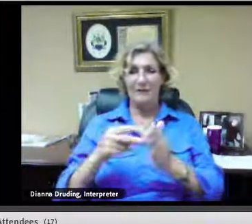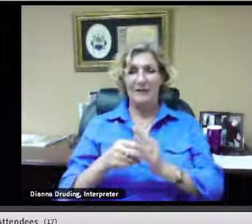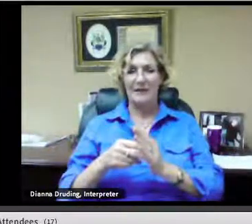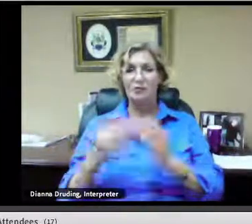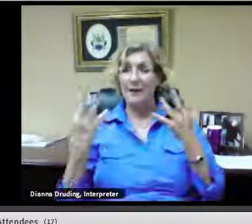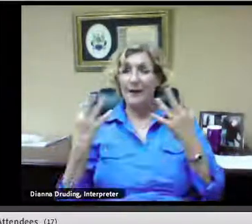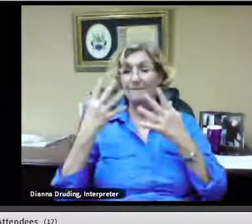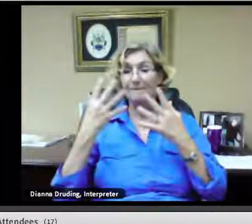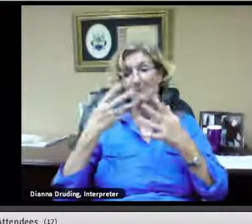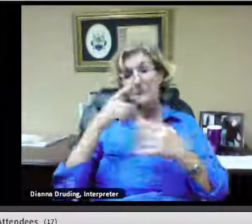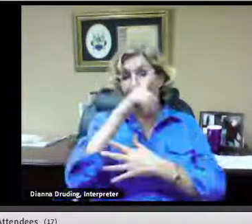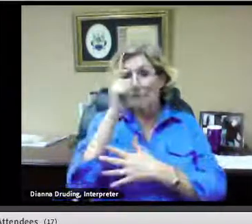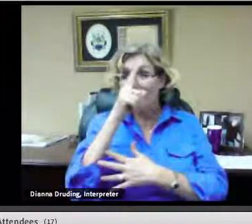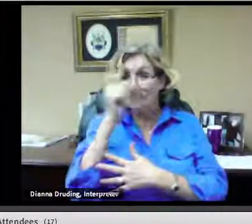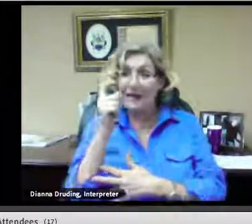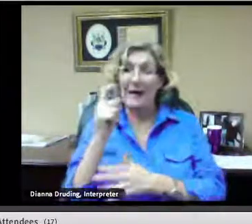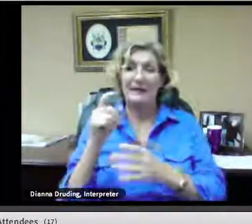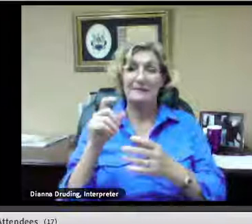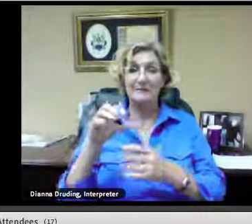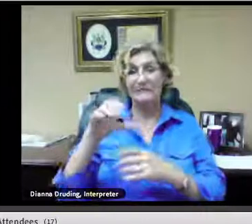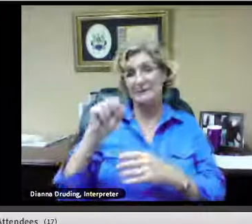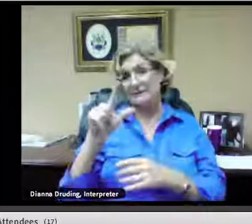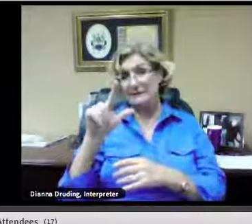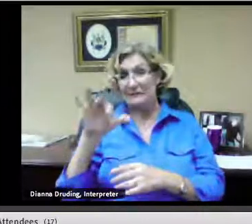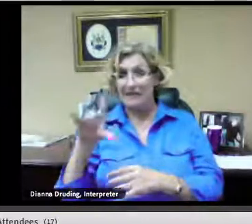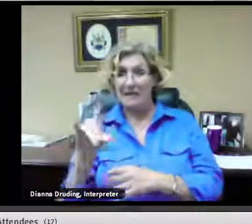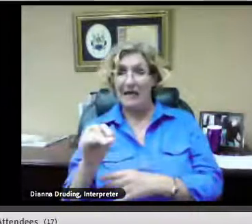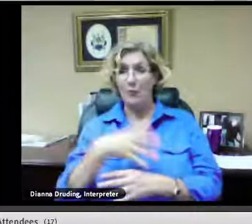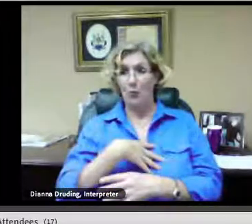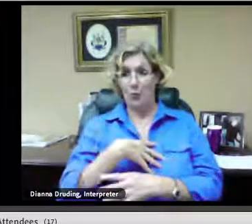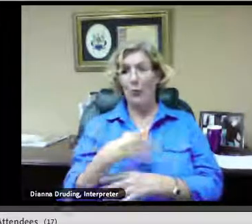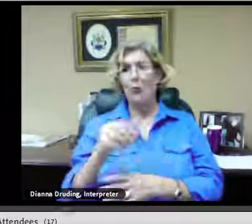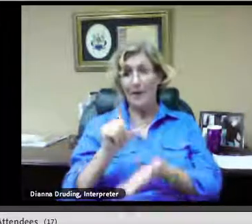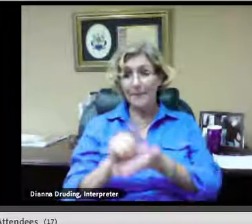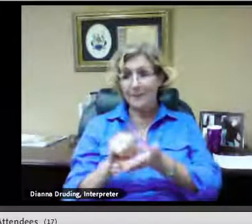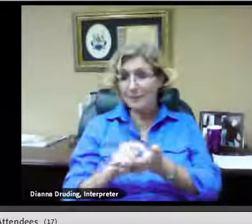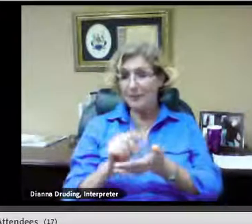and what that might mean or what happens if you have this beautiful mauve color that everybody loves,